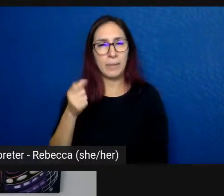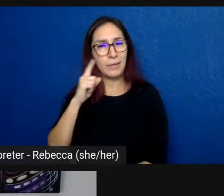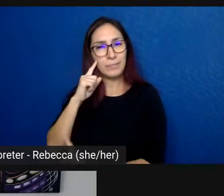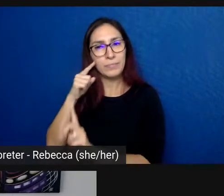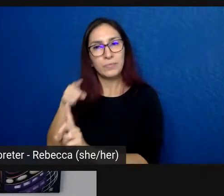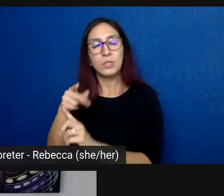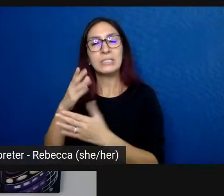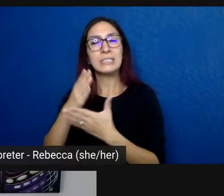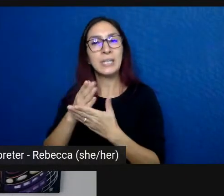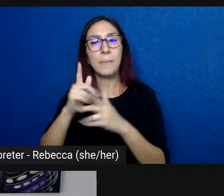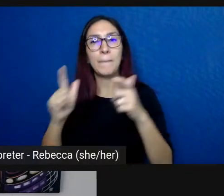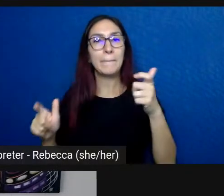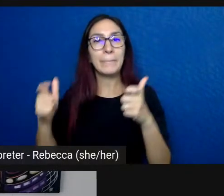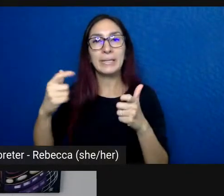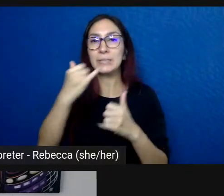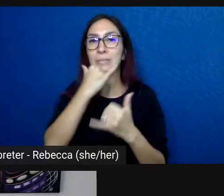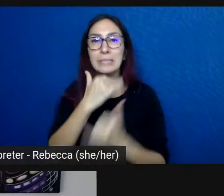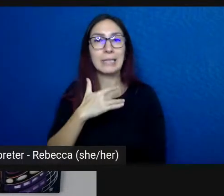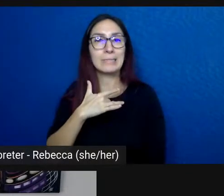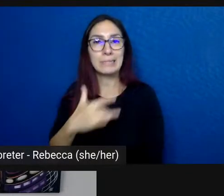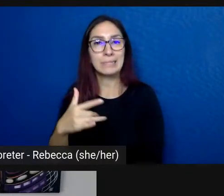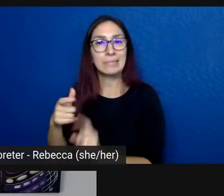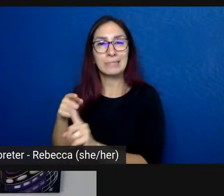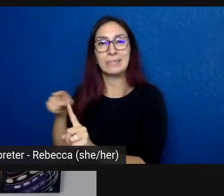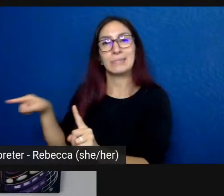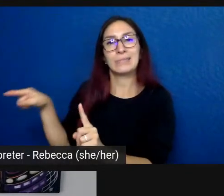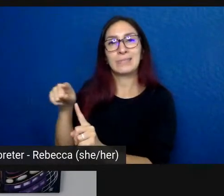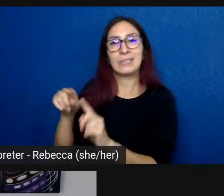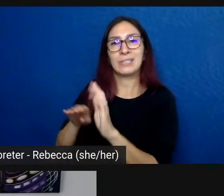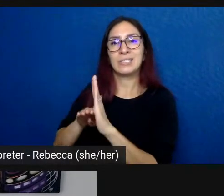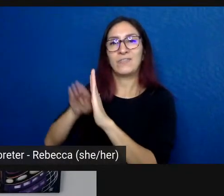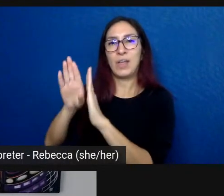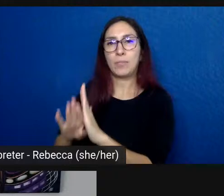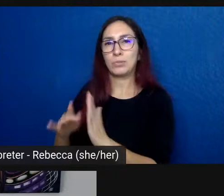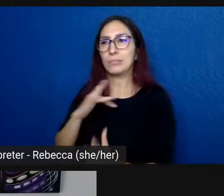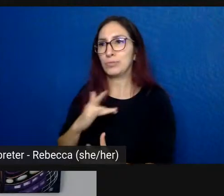We have another question and I'm going to - this down just a little bit.